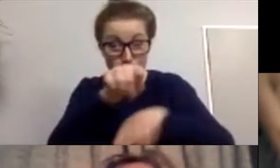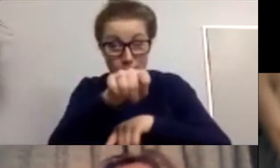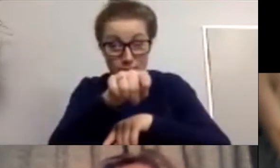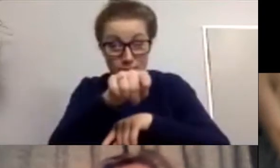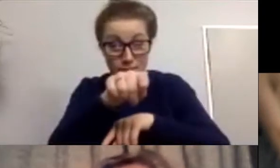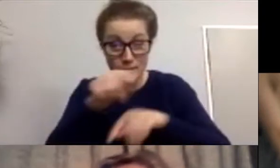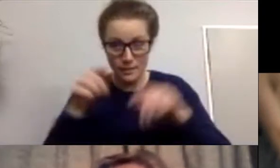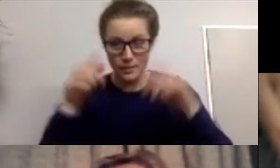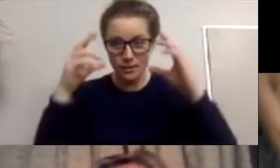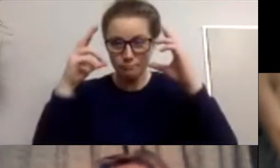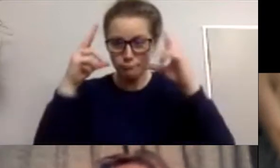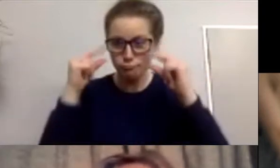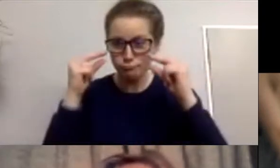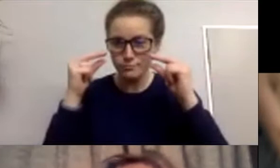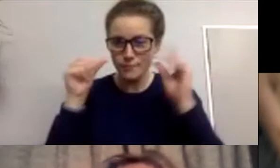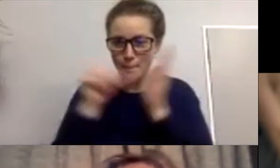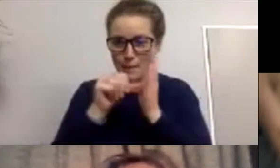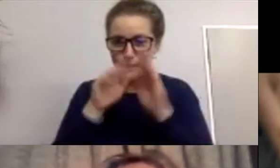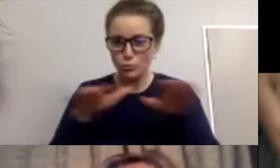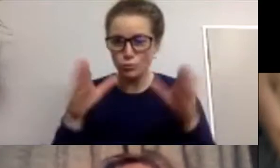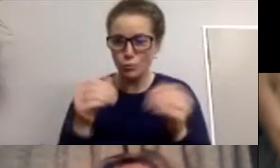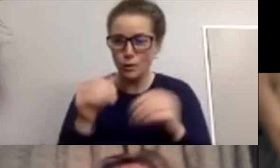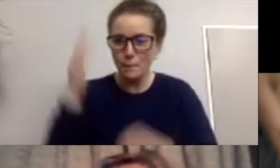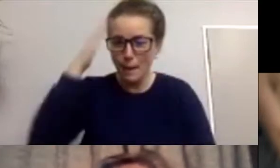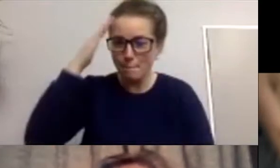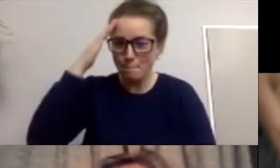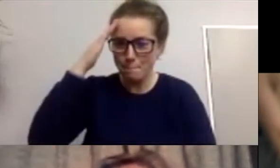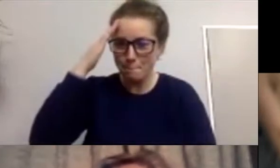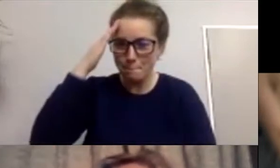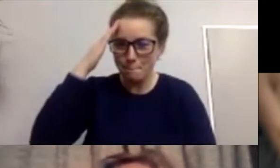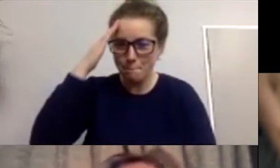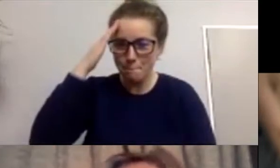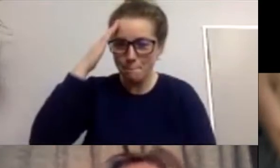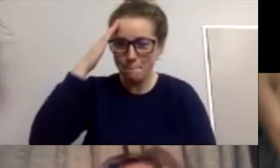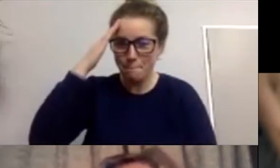impaired children, with their mums, and the dancers are explaining things. and then